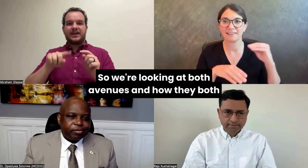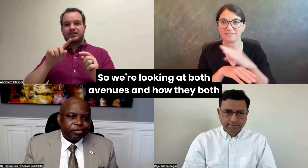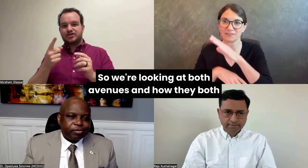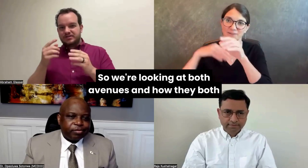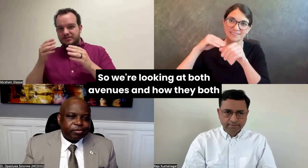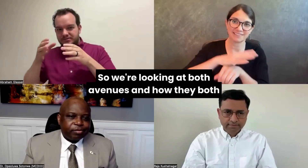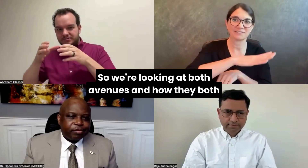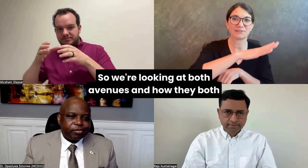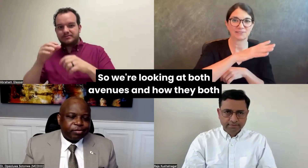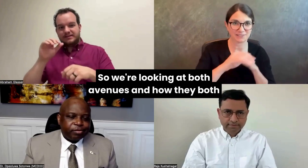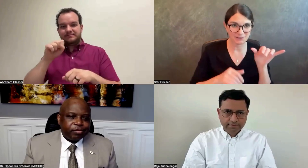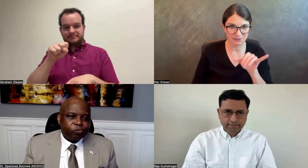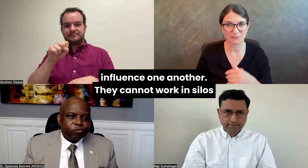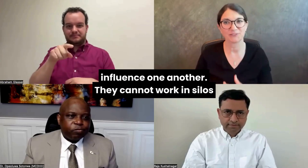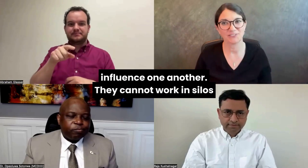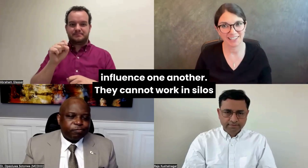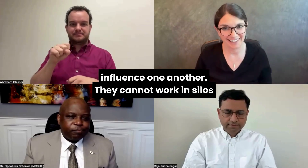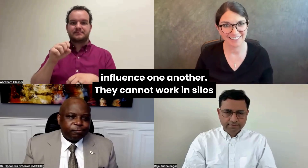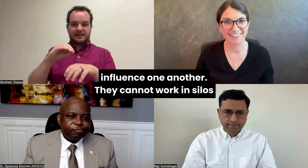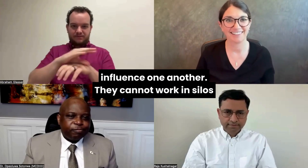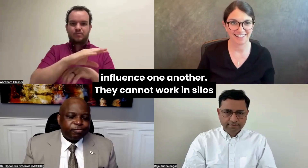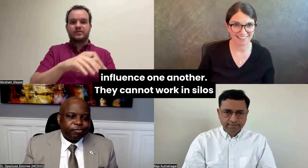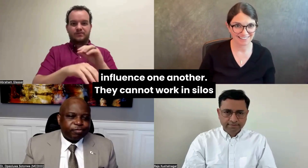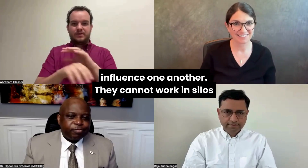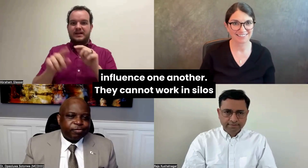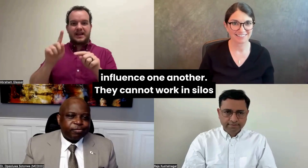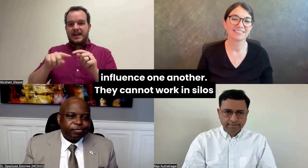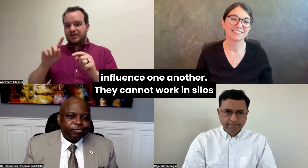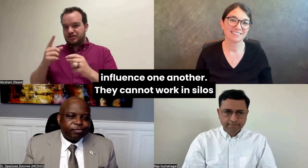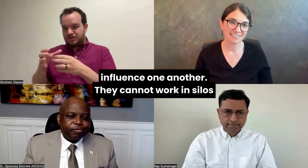influence one another. They cannot work in silos